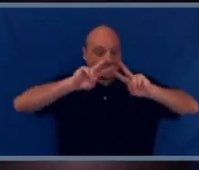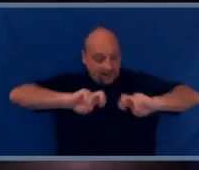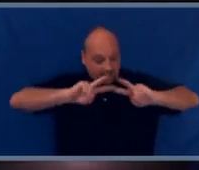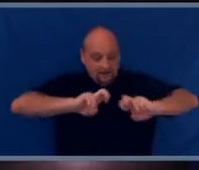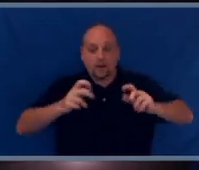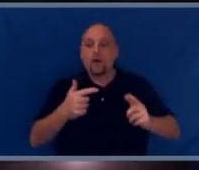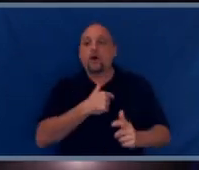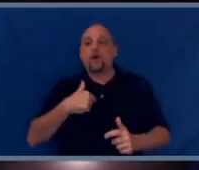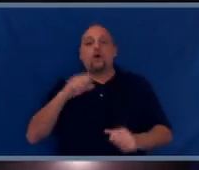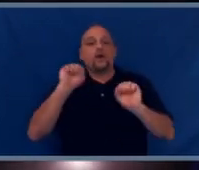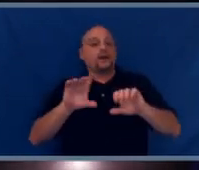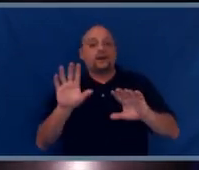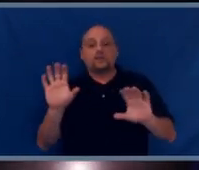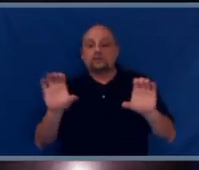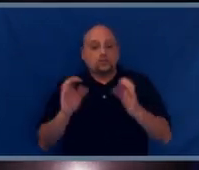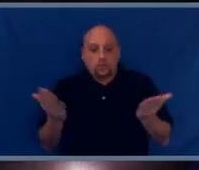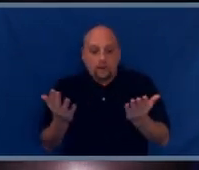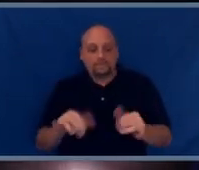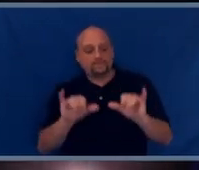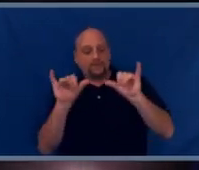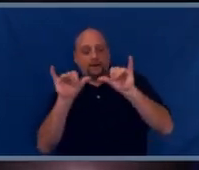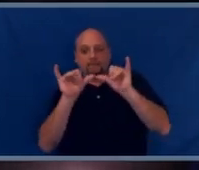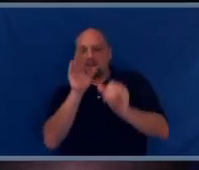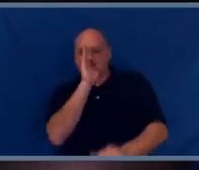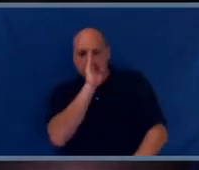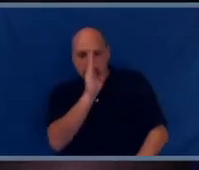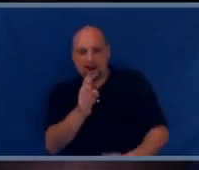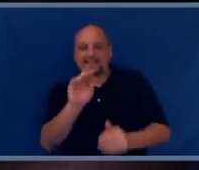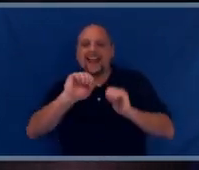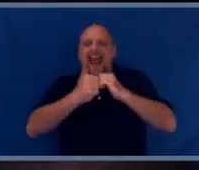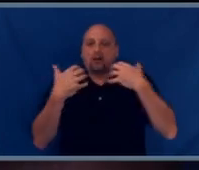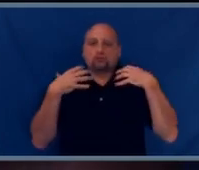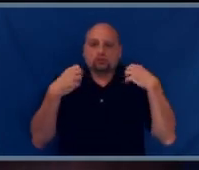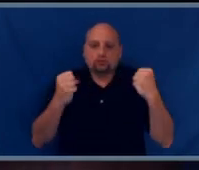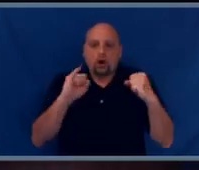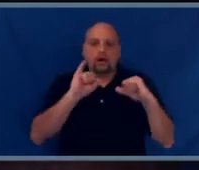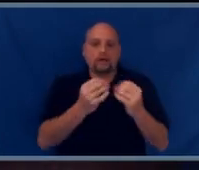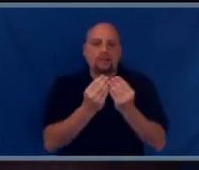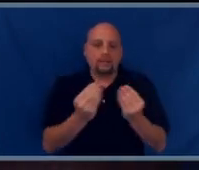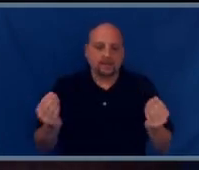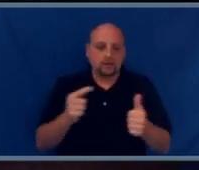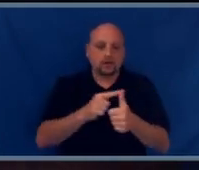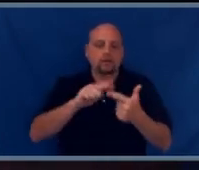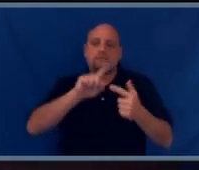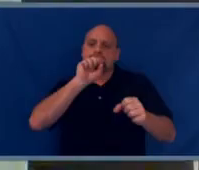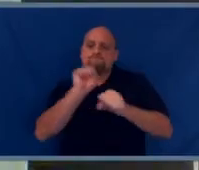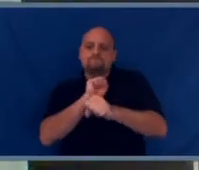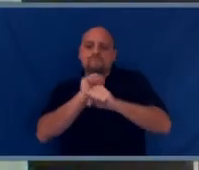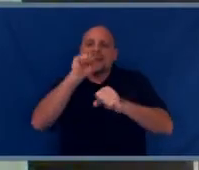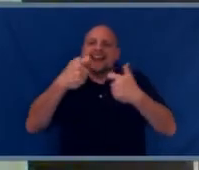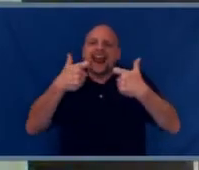EXAMINING THE SAMPLE THEMSELVES. WOULD BE ABLE TO MAKE CORRECT